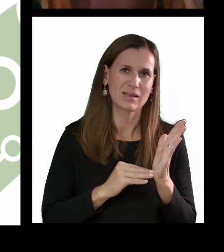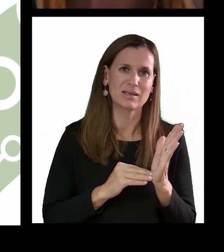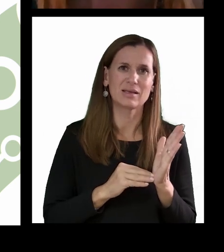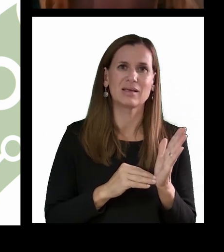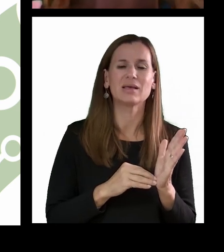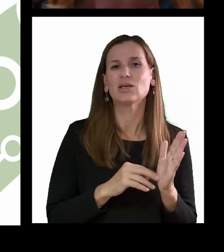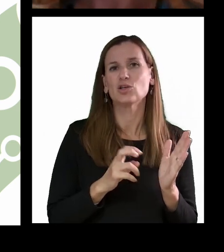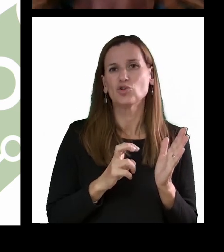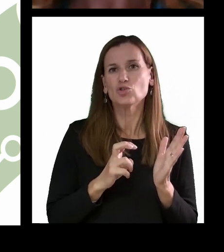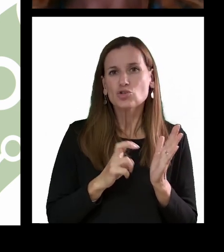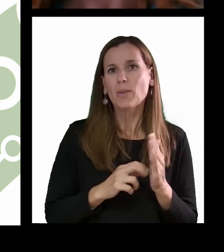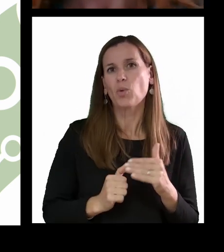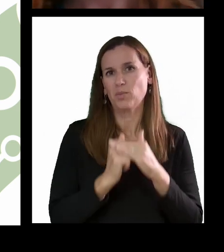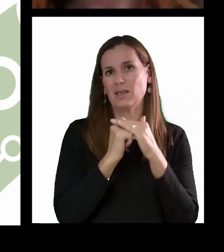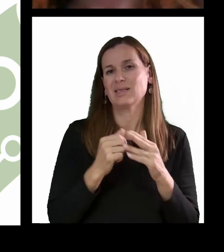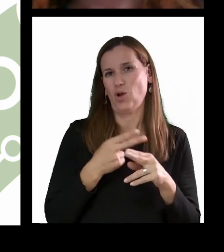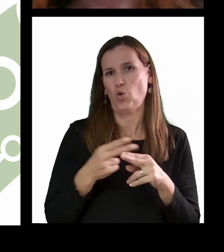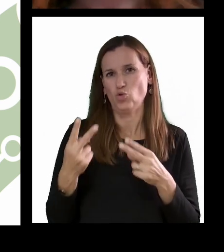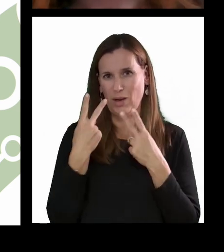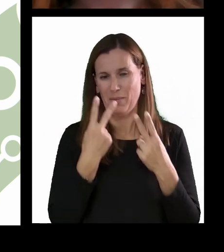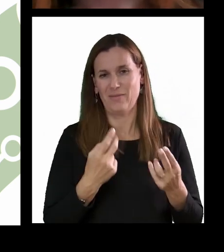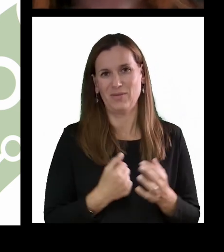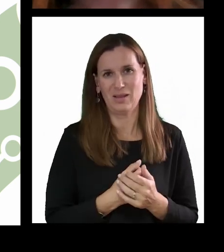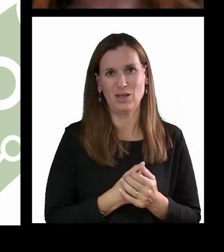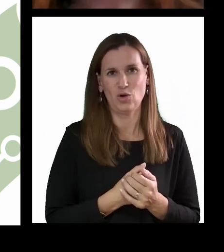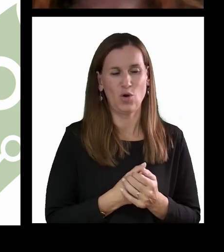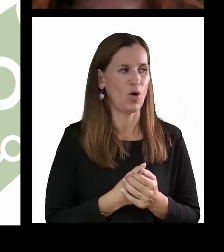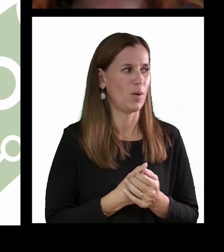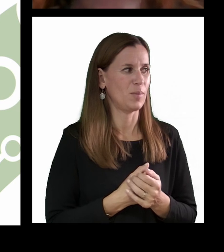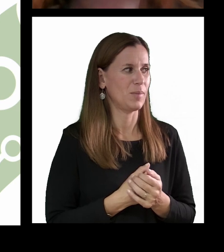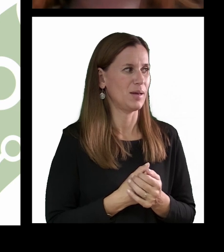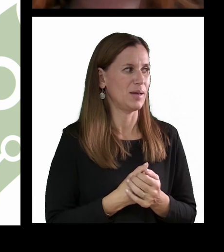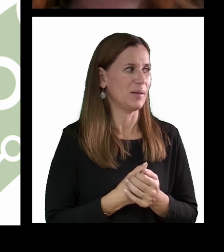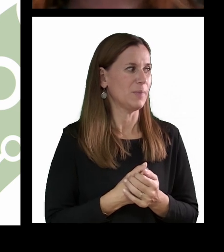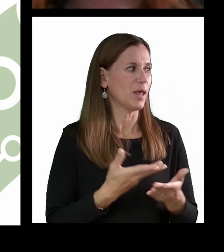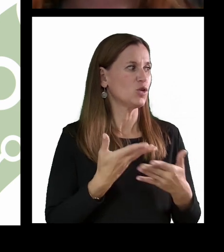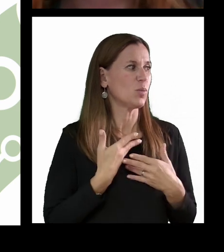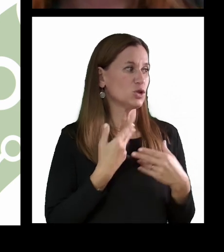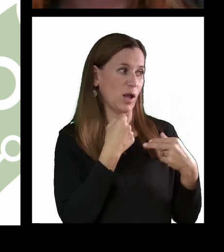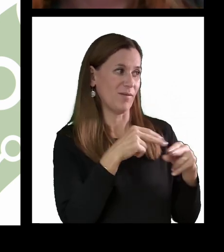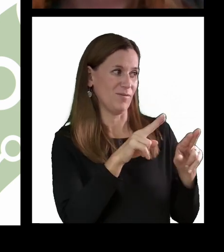point of view. After you fulfil the self assessment tool, you receive a feedback in a PDF format.